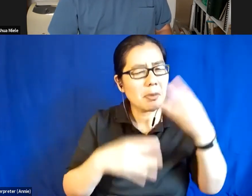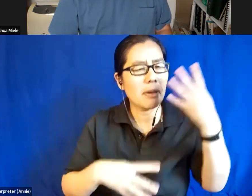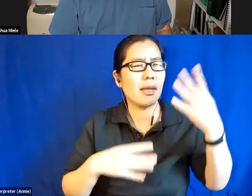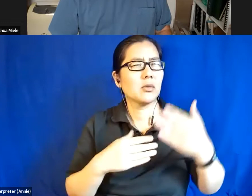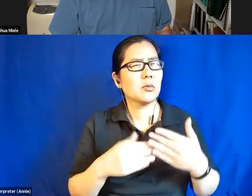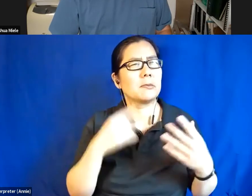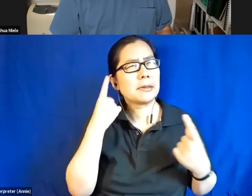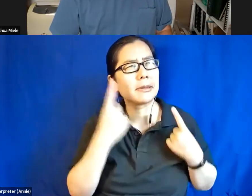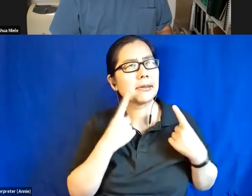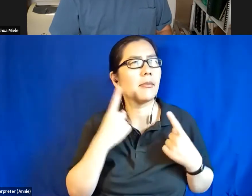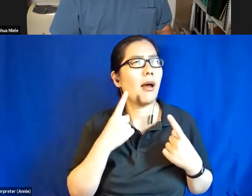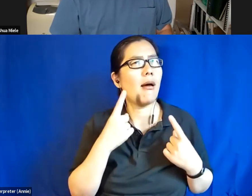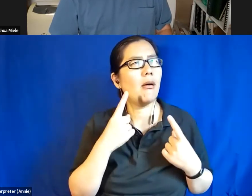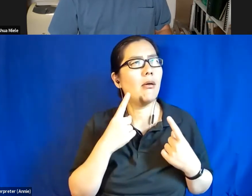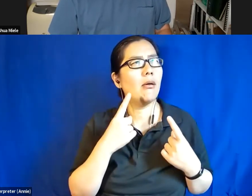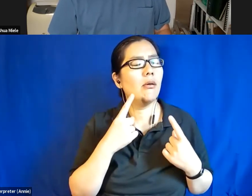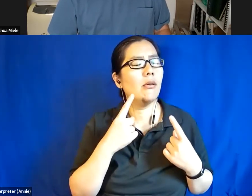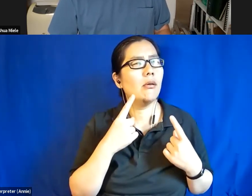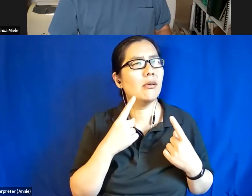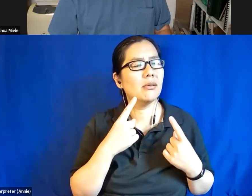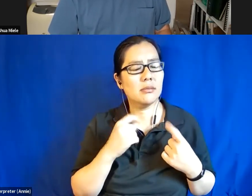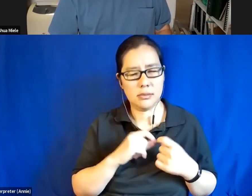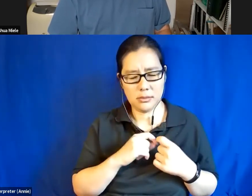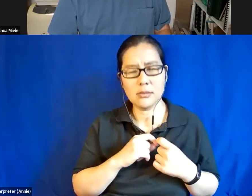how important is it to communicate the raw part of the